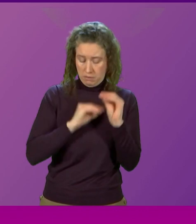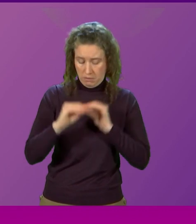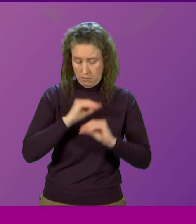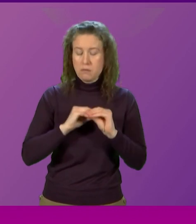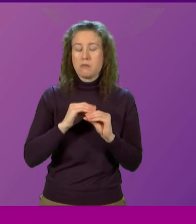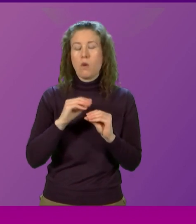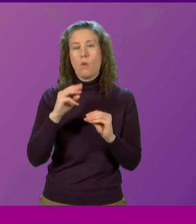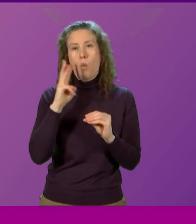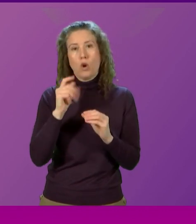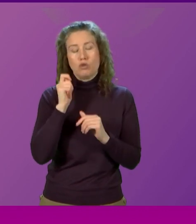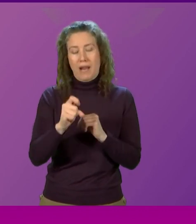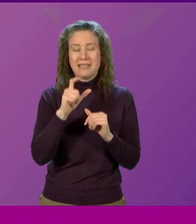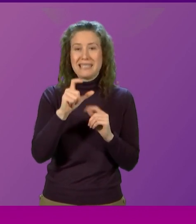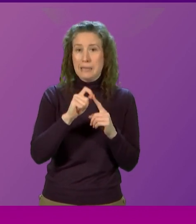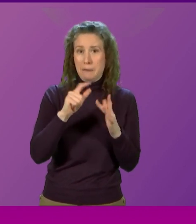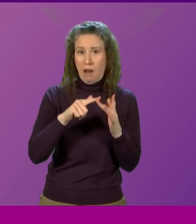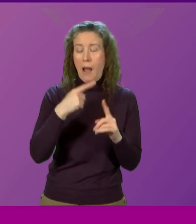at the consumer prices index plus 2 per cent.